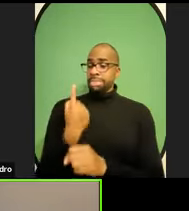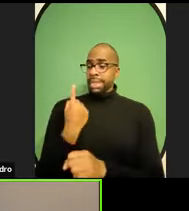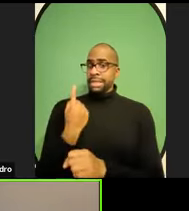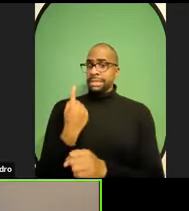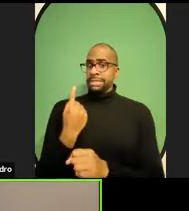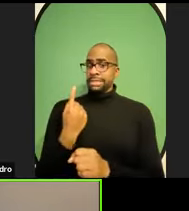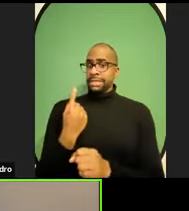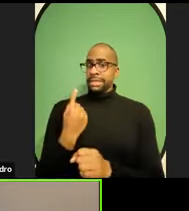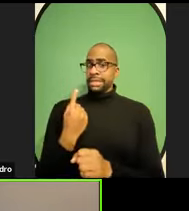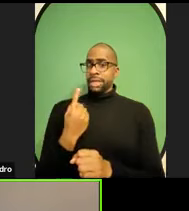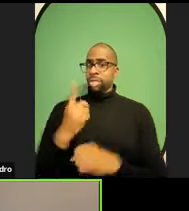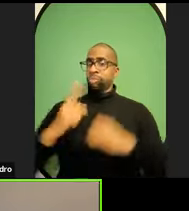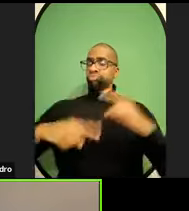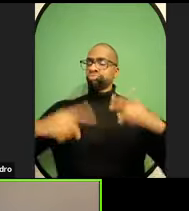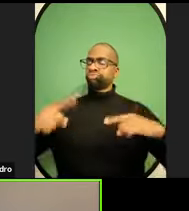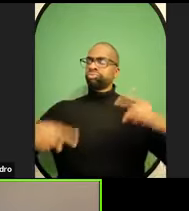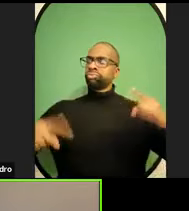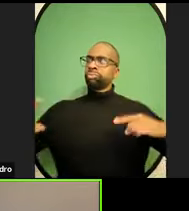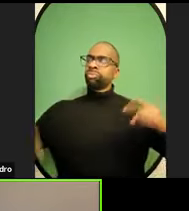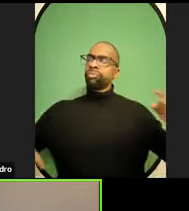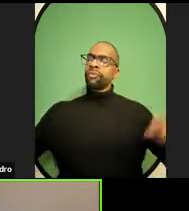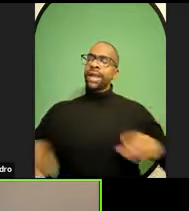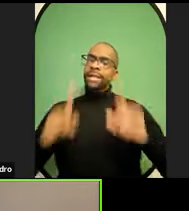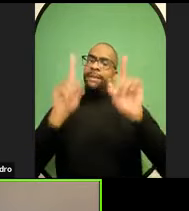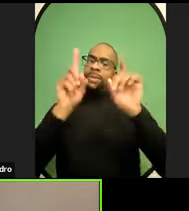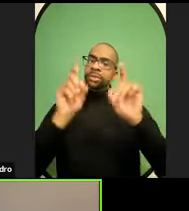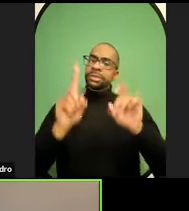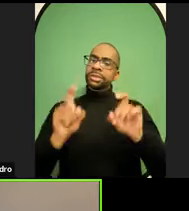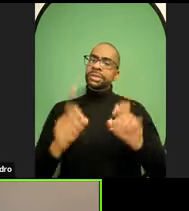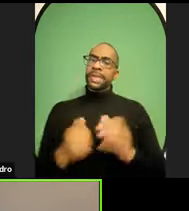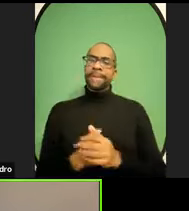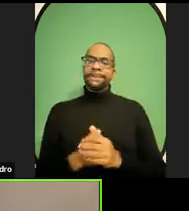a thing.